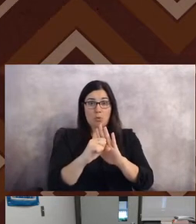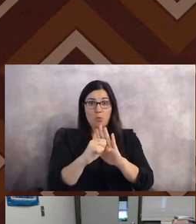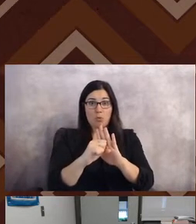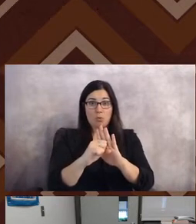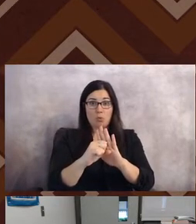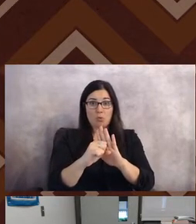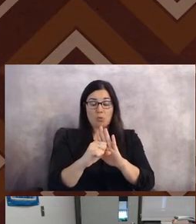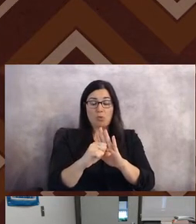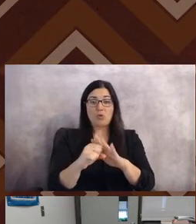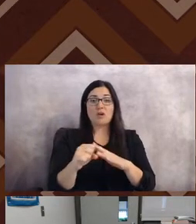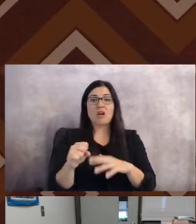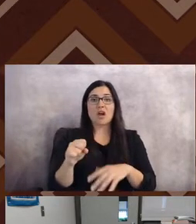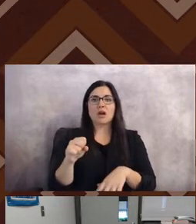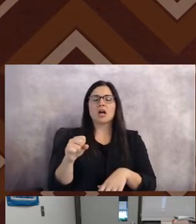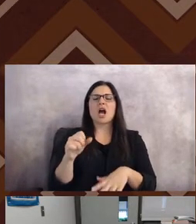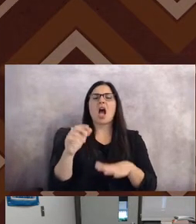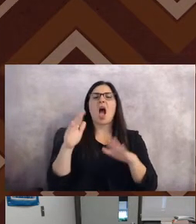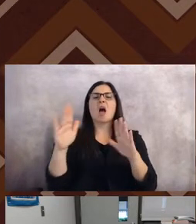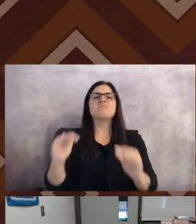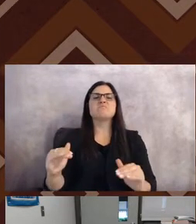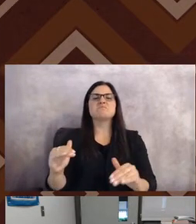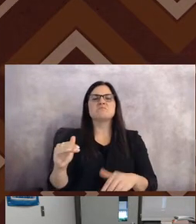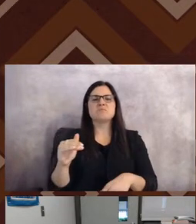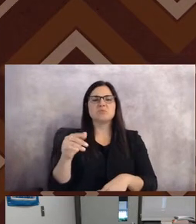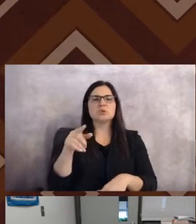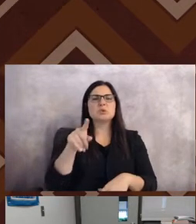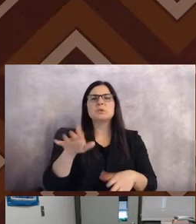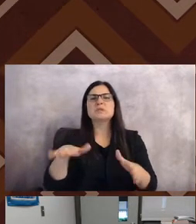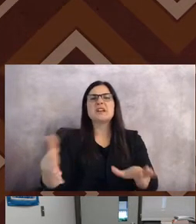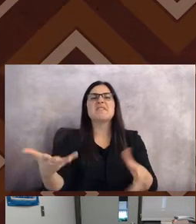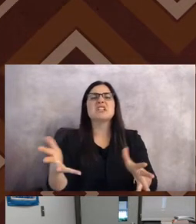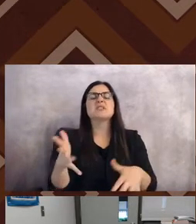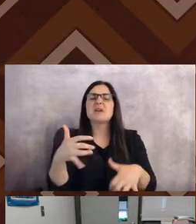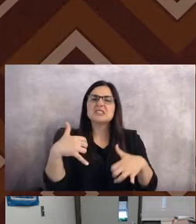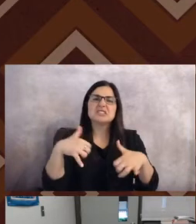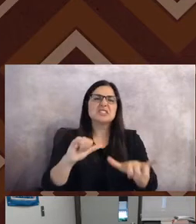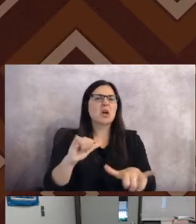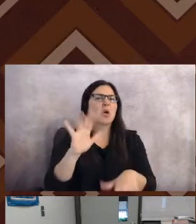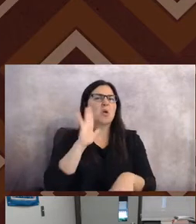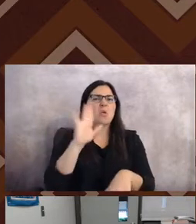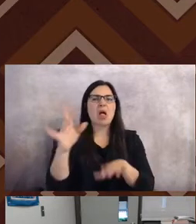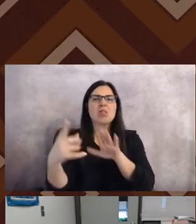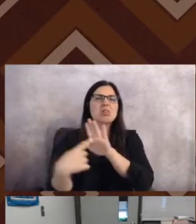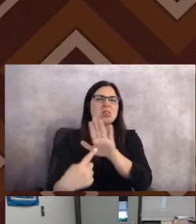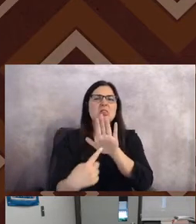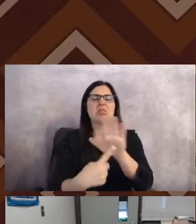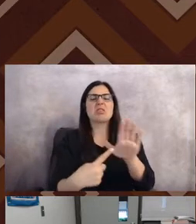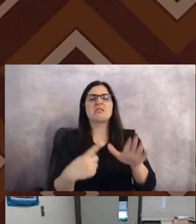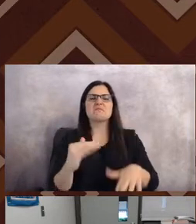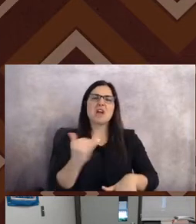You deserve something even after you're dead. This is our country.